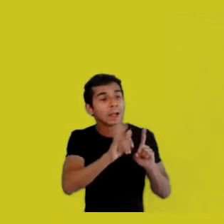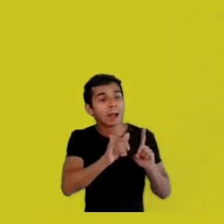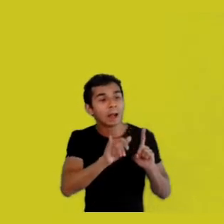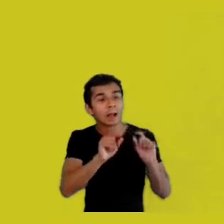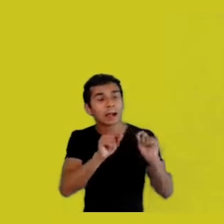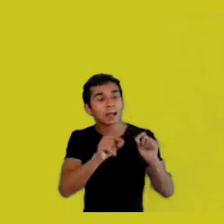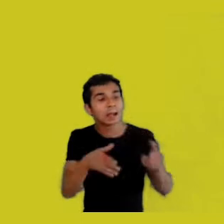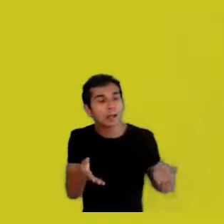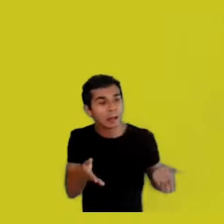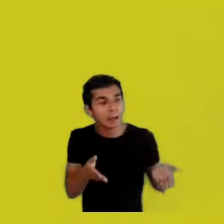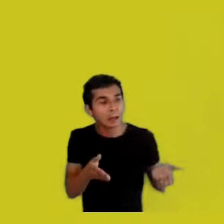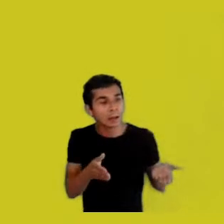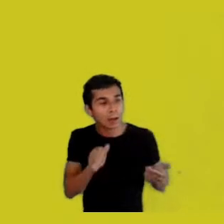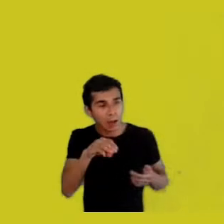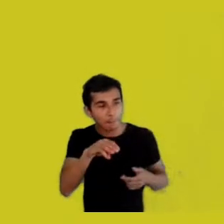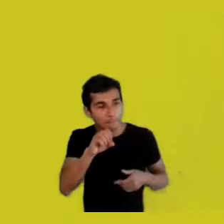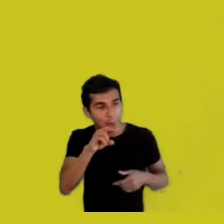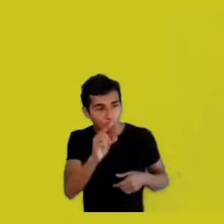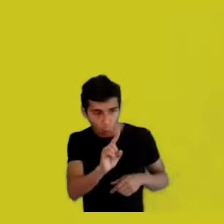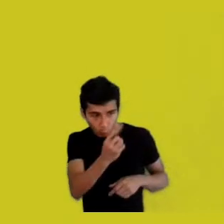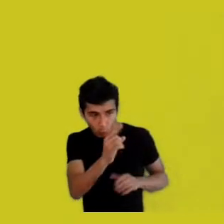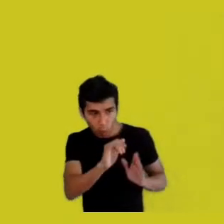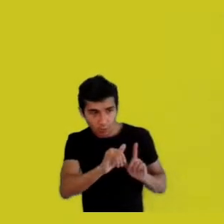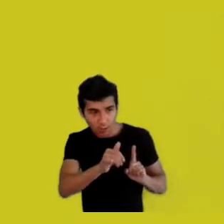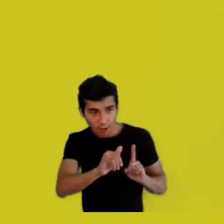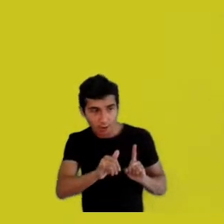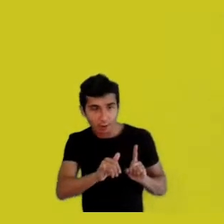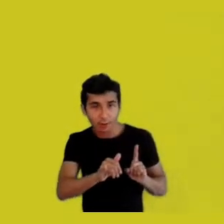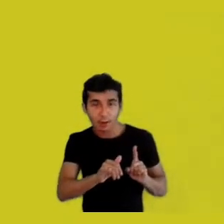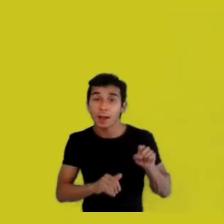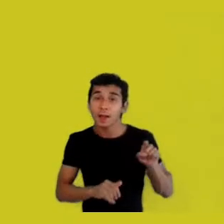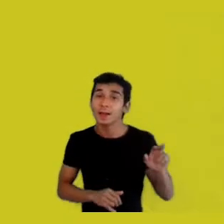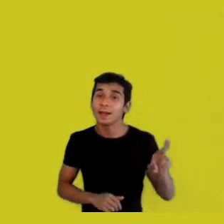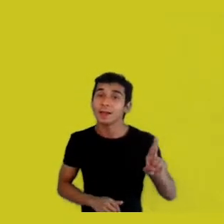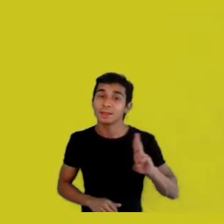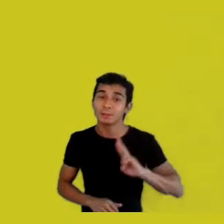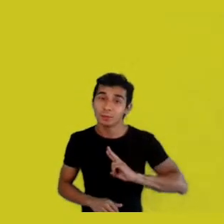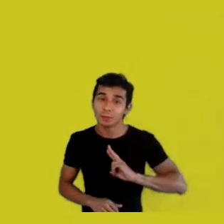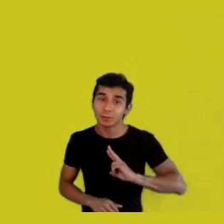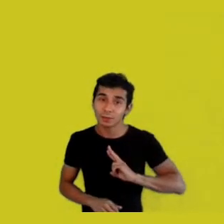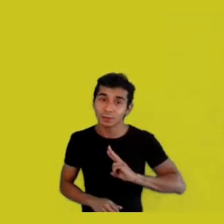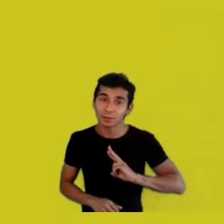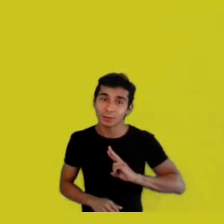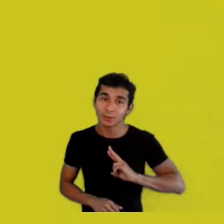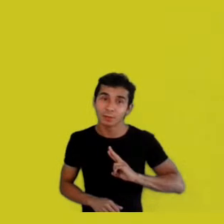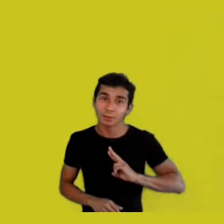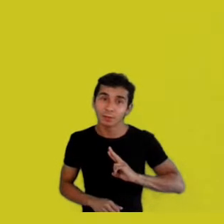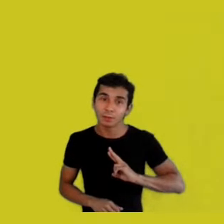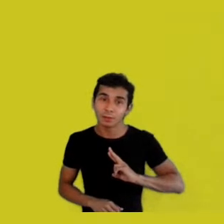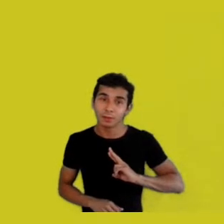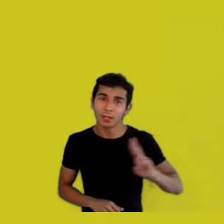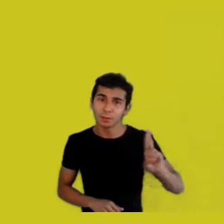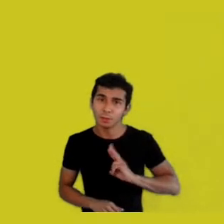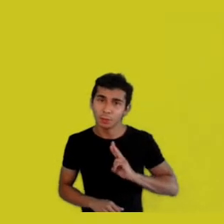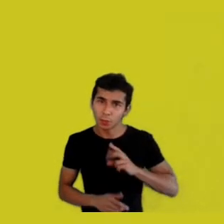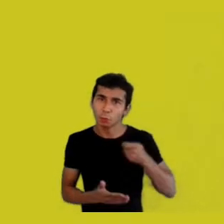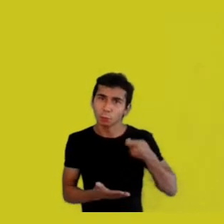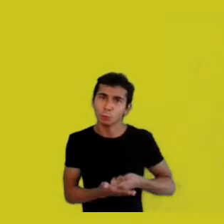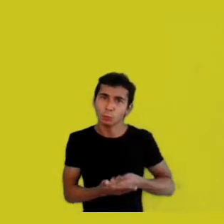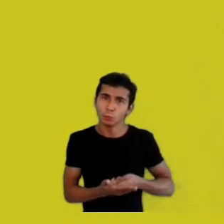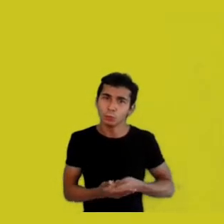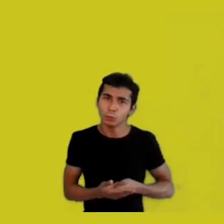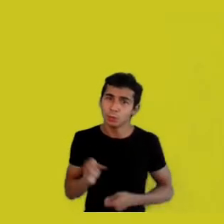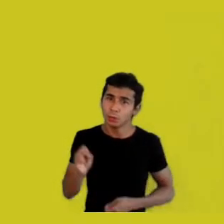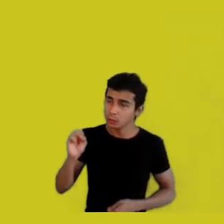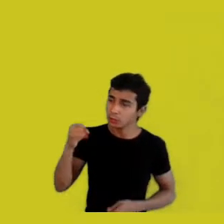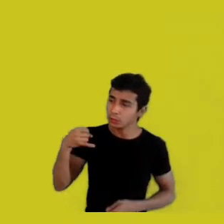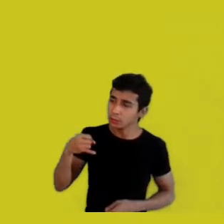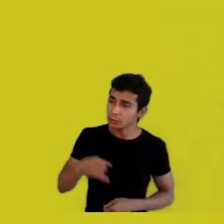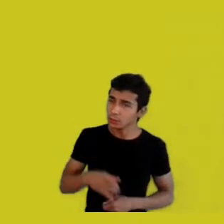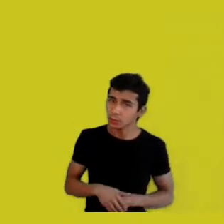And Joaquim answered with aplomb, “Yes. And Amon is all this.”